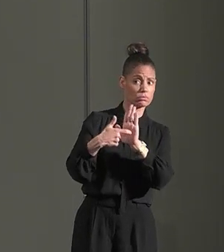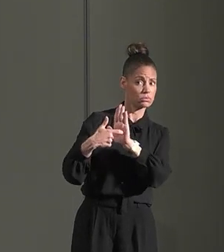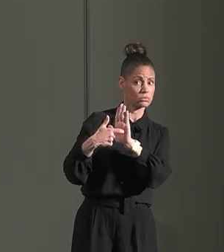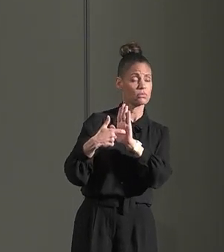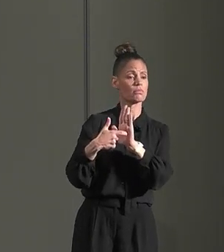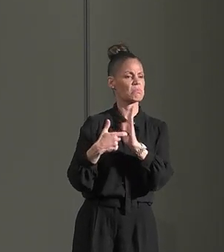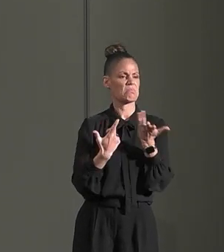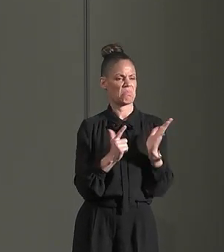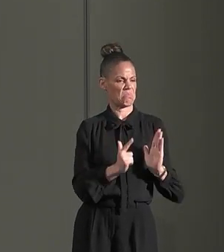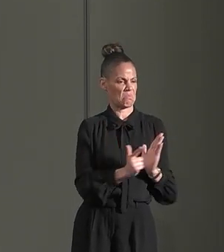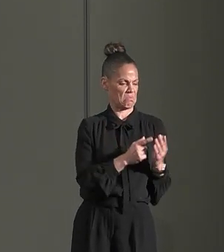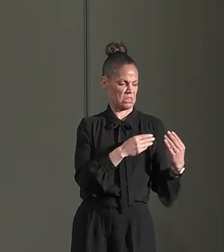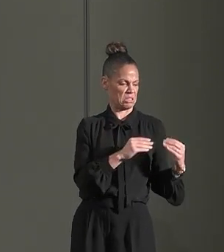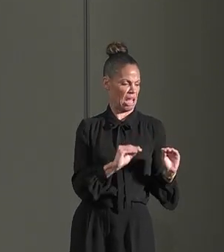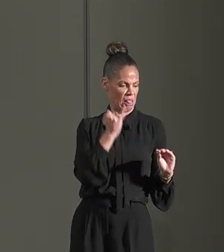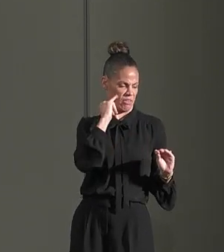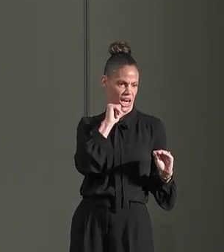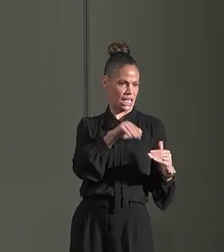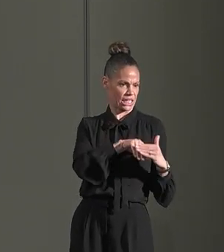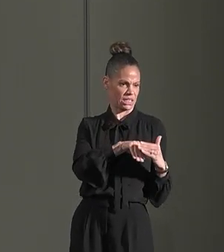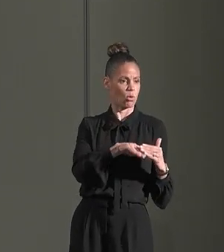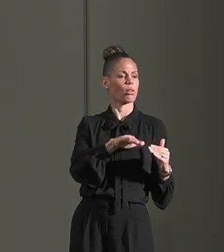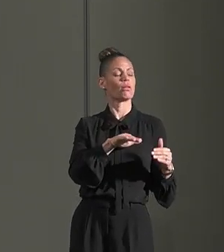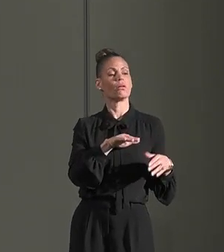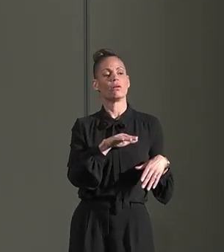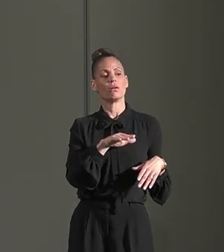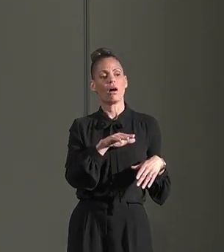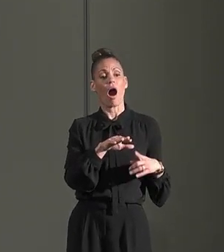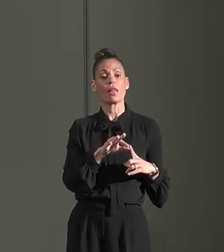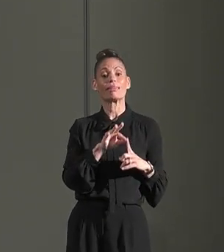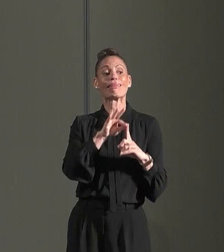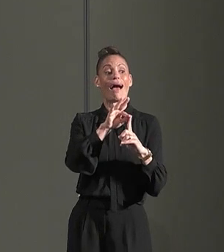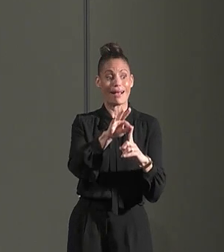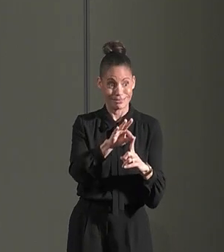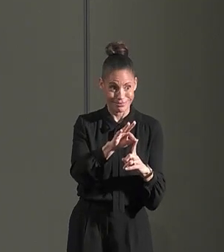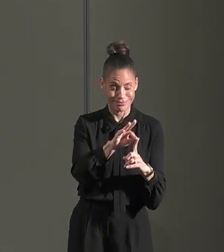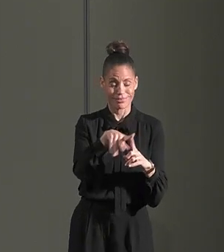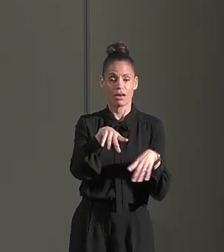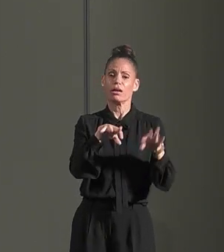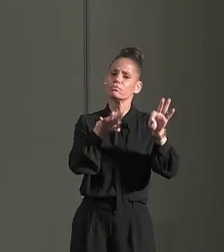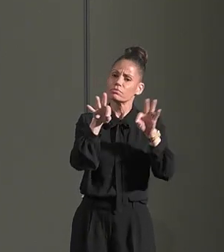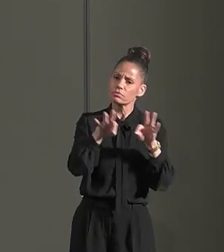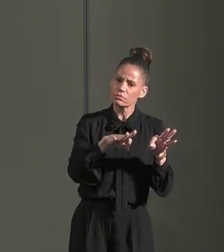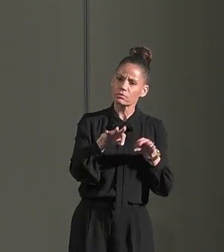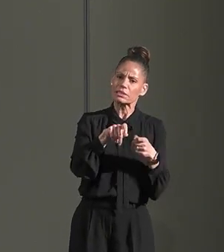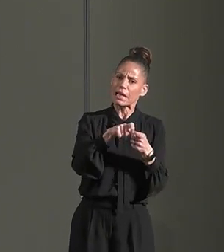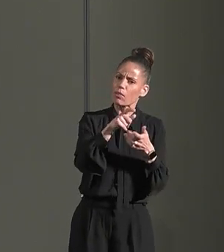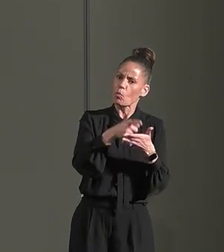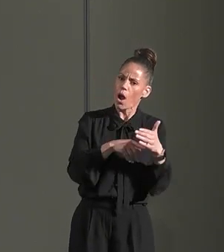it unless it is accessible, and unless you are explaining to people what the accessibility is.